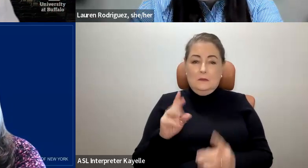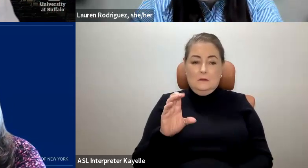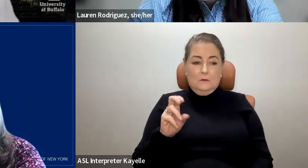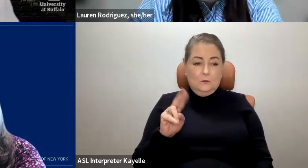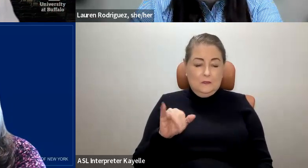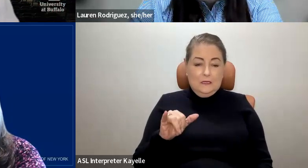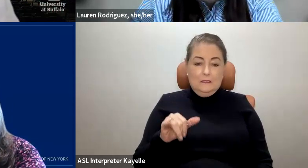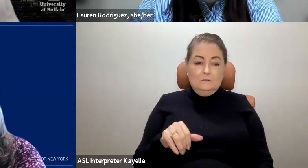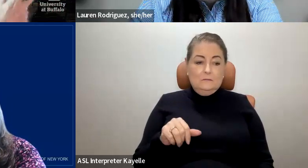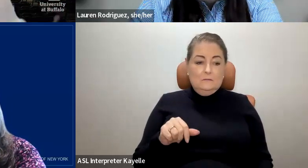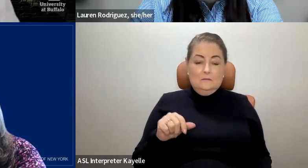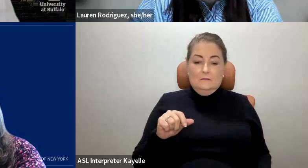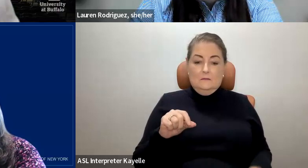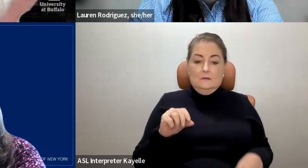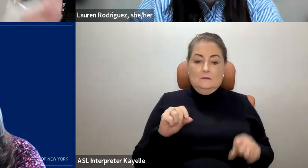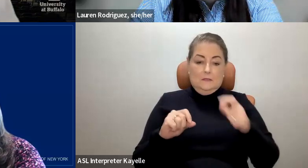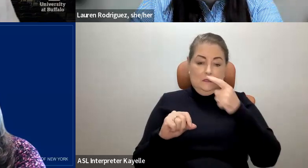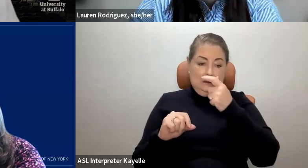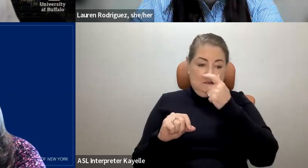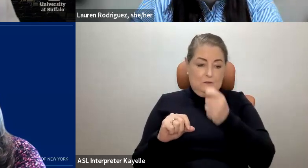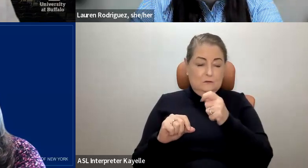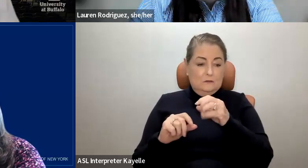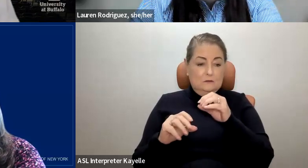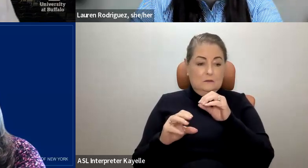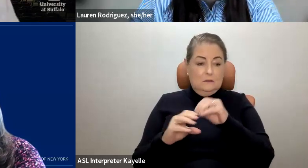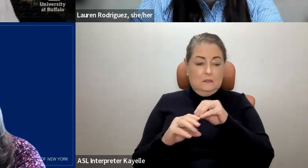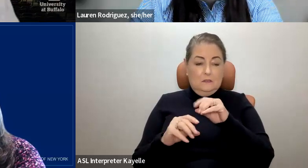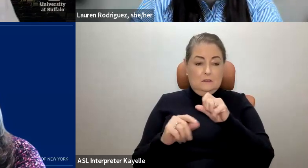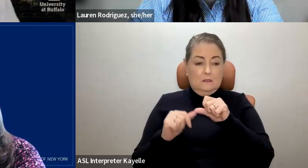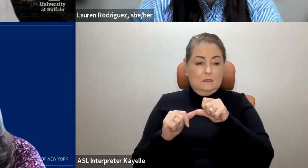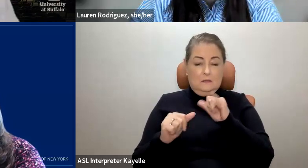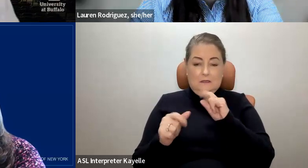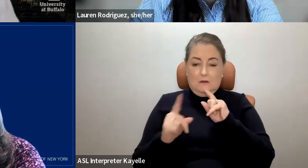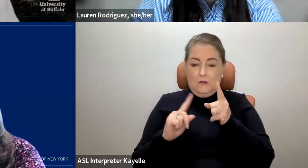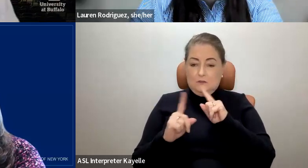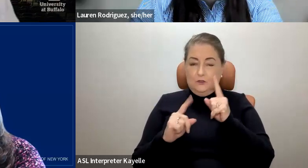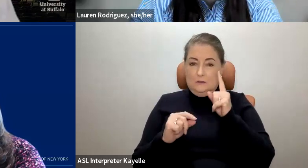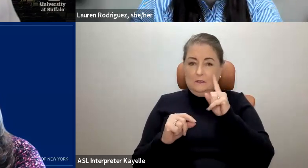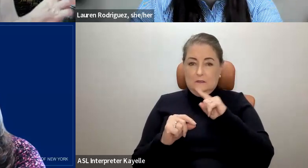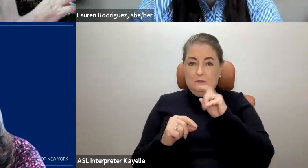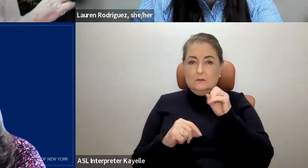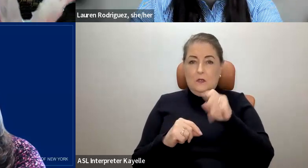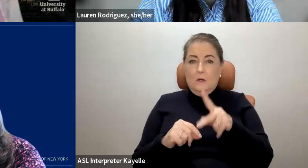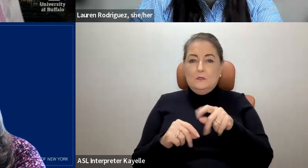saying that they might be interested in kind of continuing this conversation, I do think there is opportunity. I think